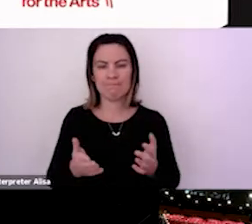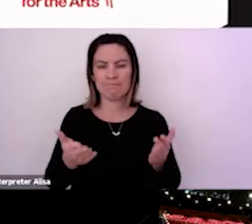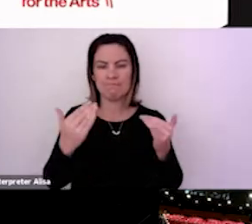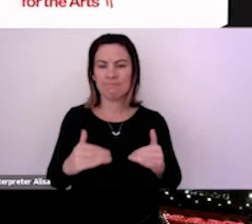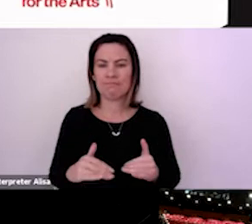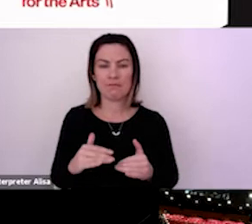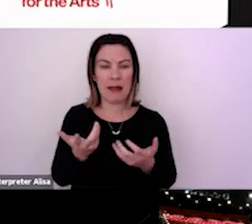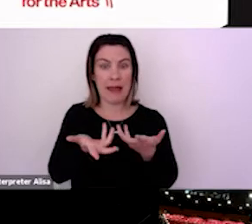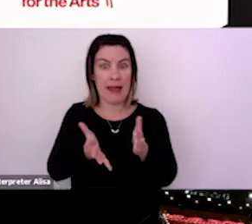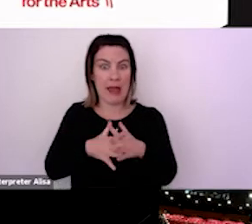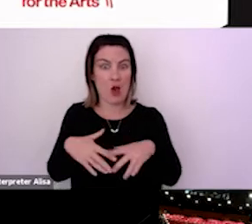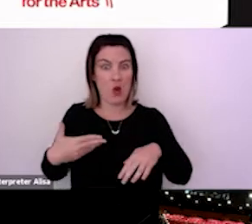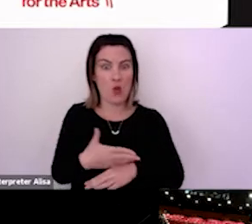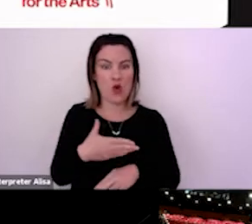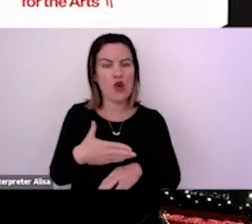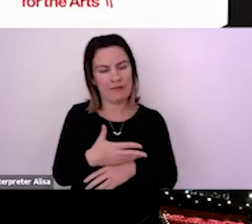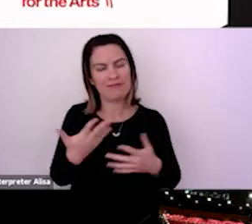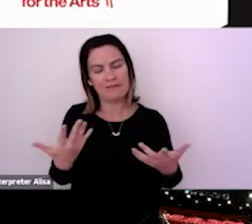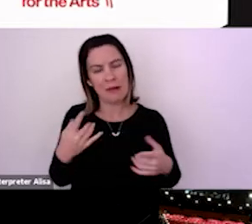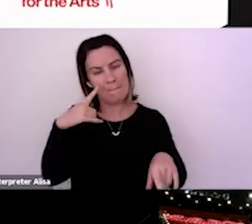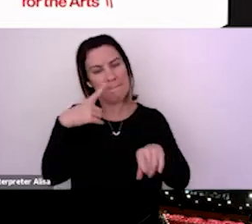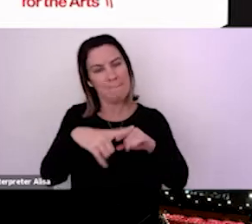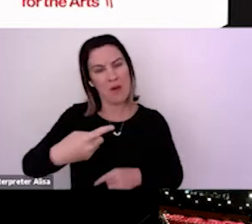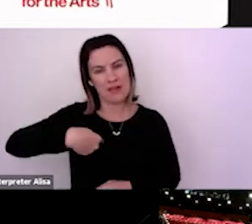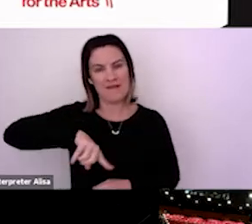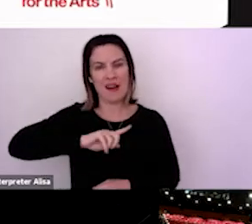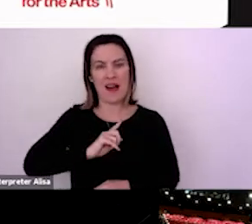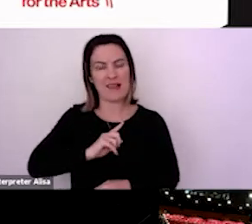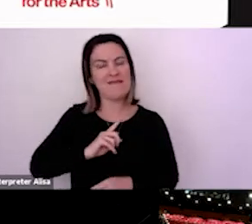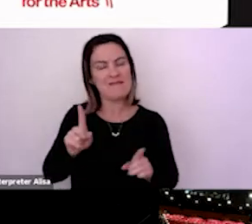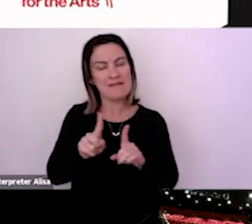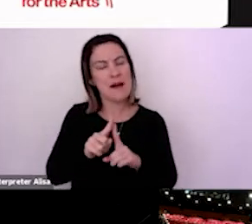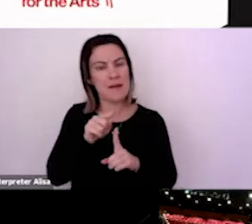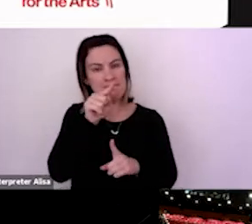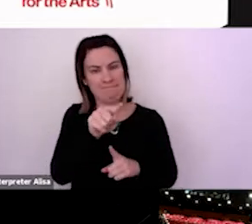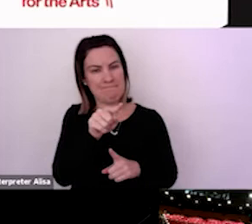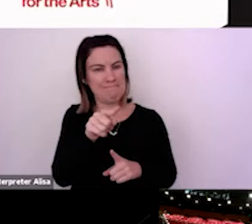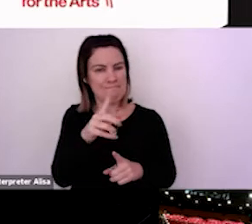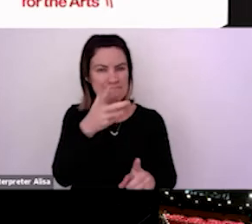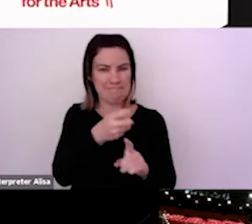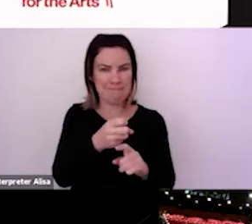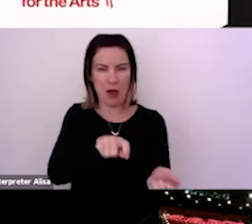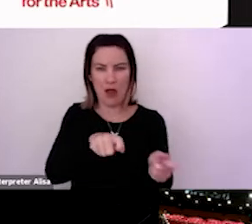most of us -- delivery, most of us it probably follows, digitally distributing right now.